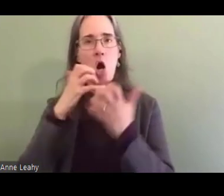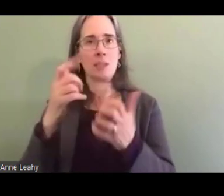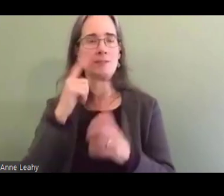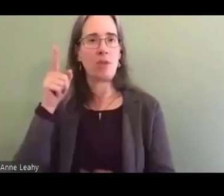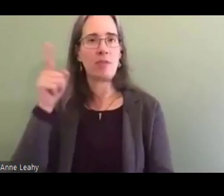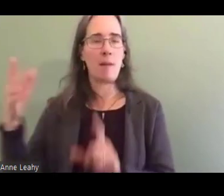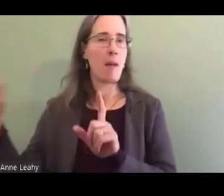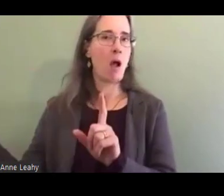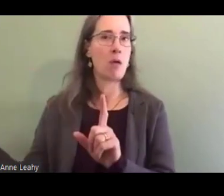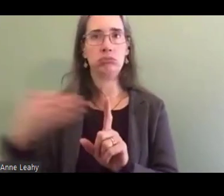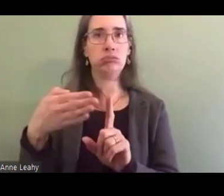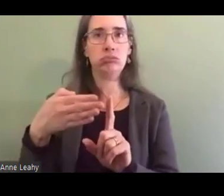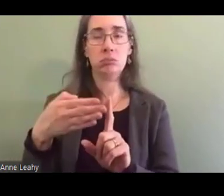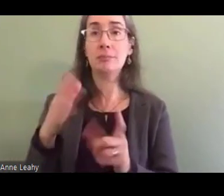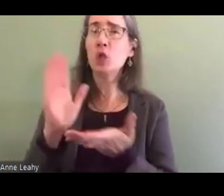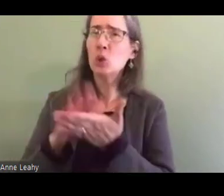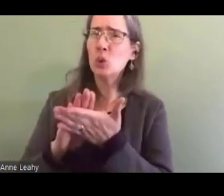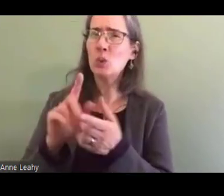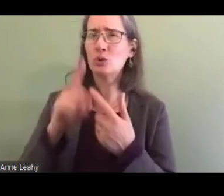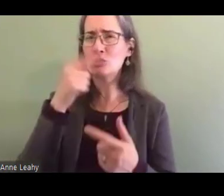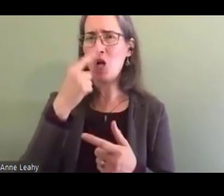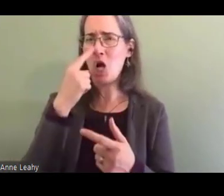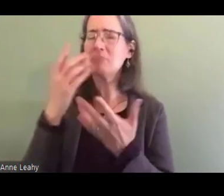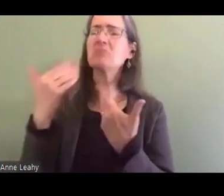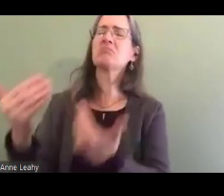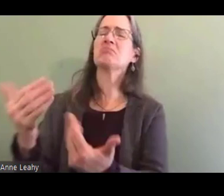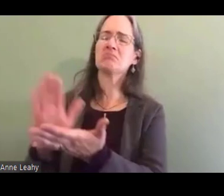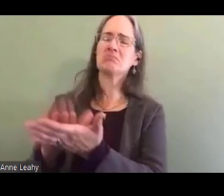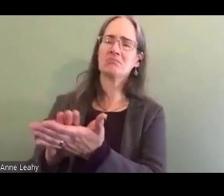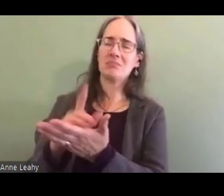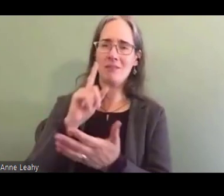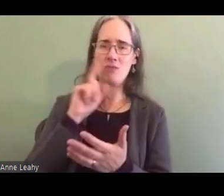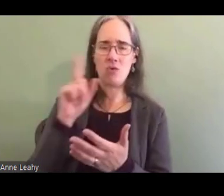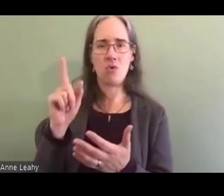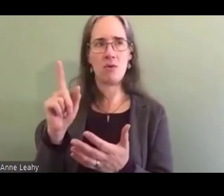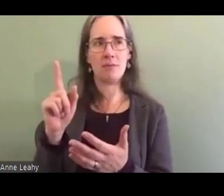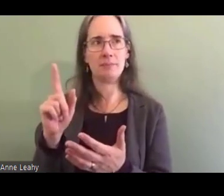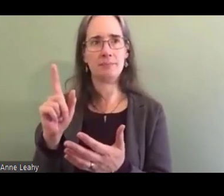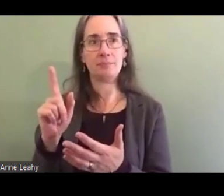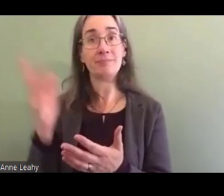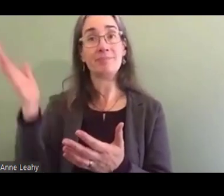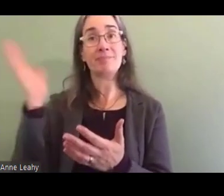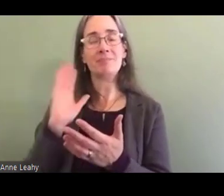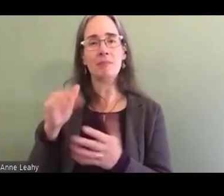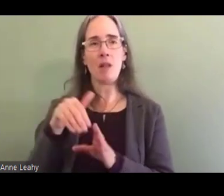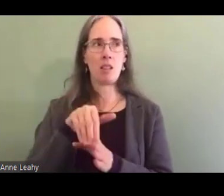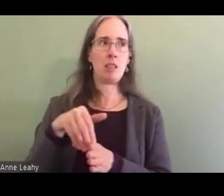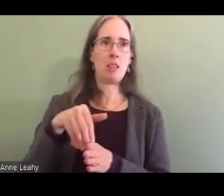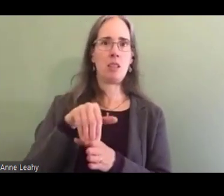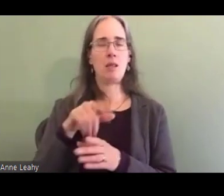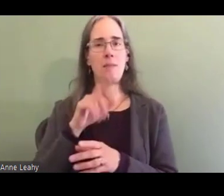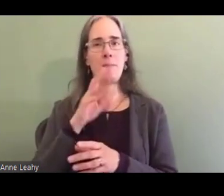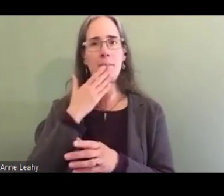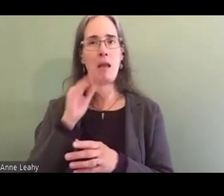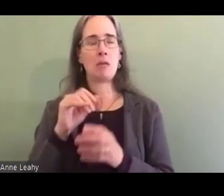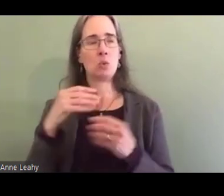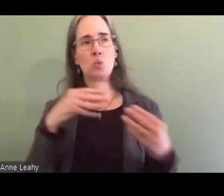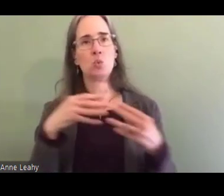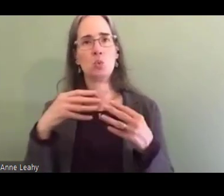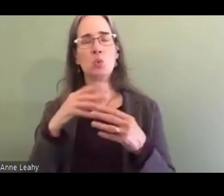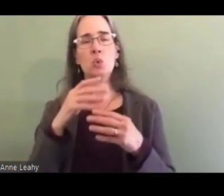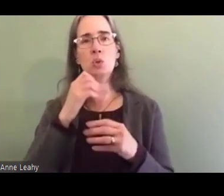And kudos to Target for taking what was a tenuous situation and a real battle, and making it a positive.